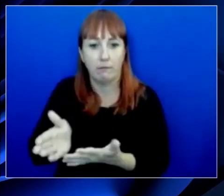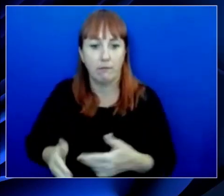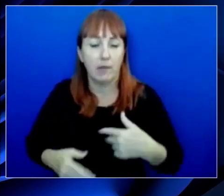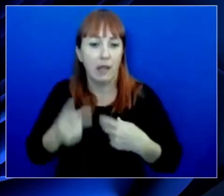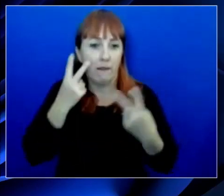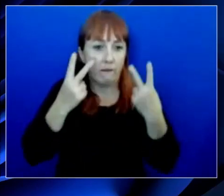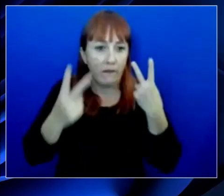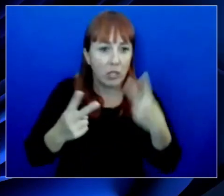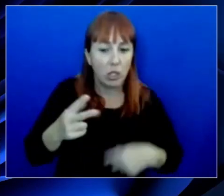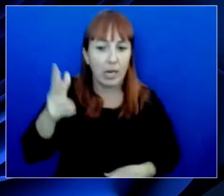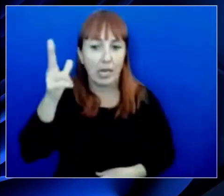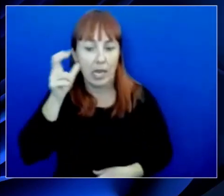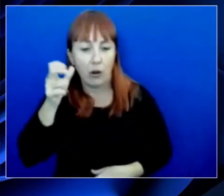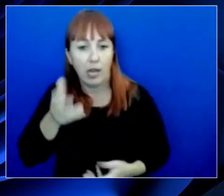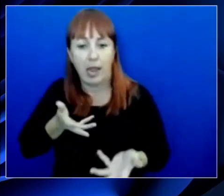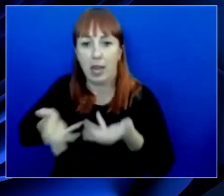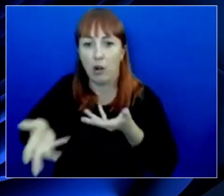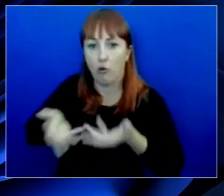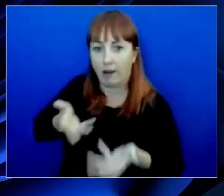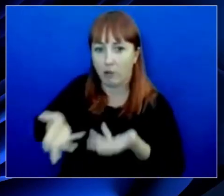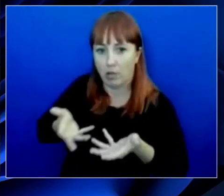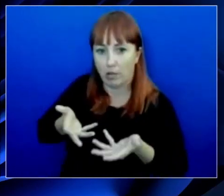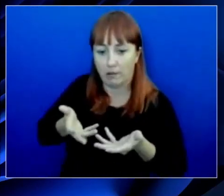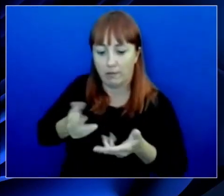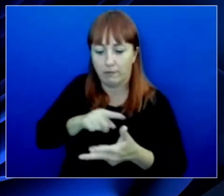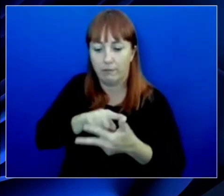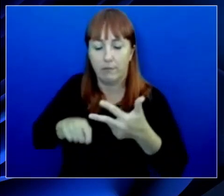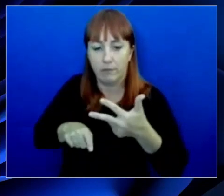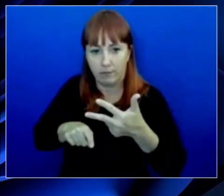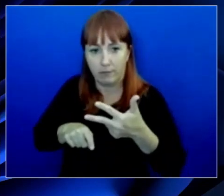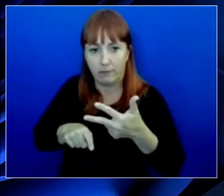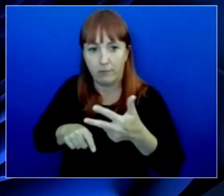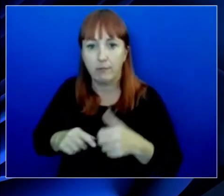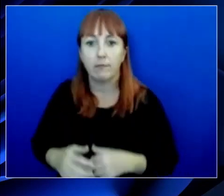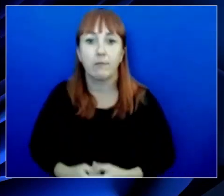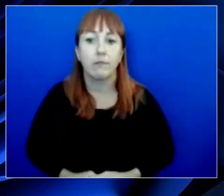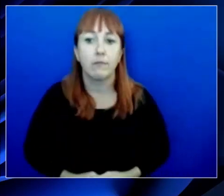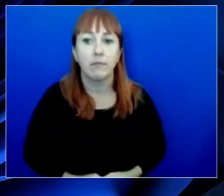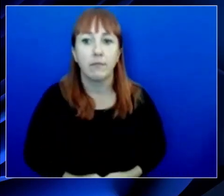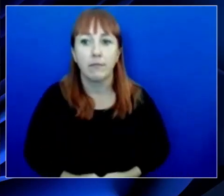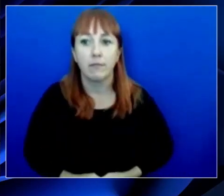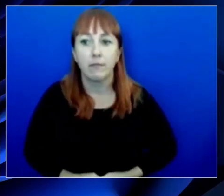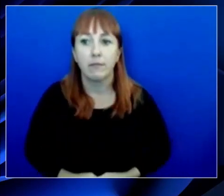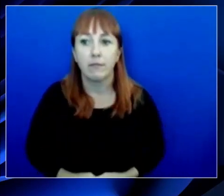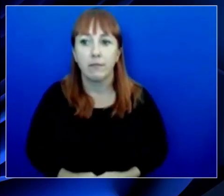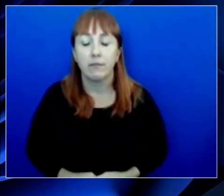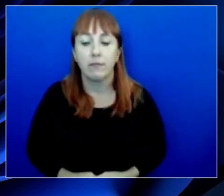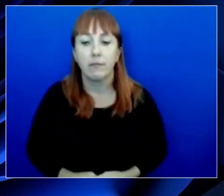hearing and interaction. So those are some of the improvements there,